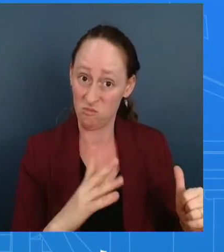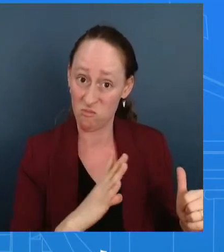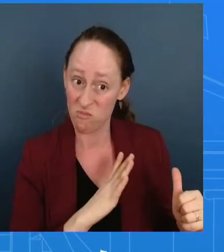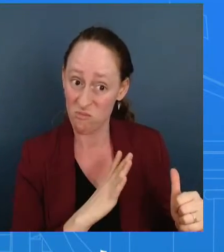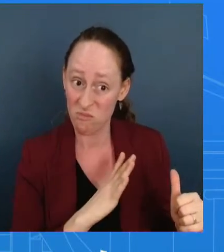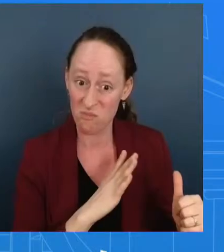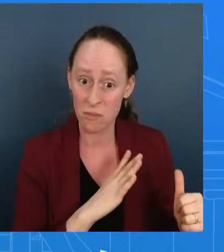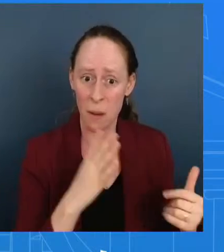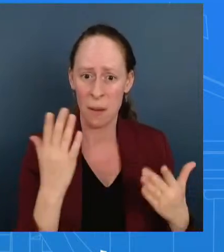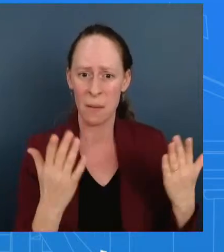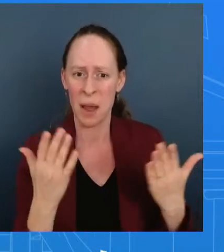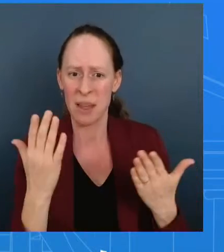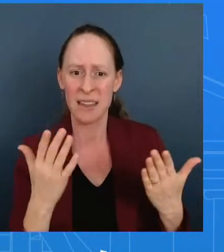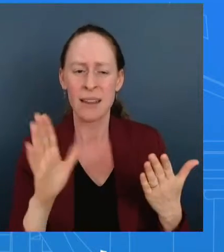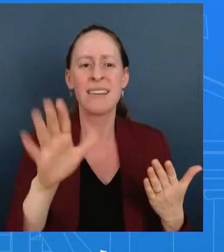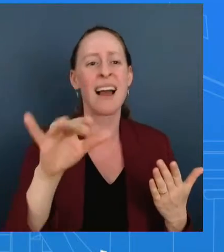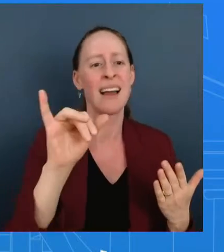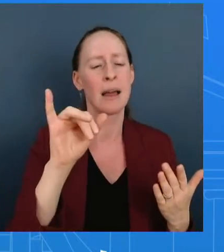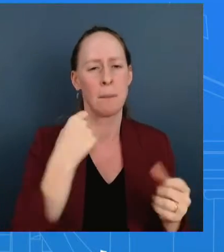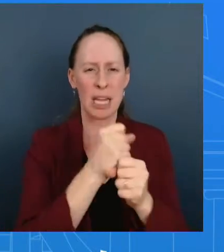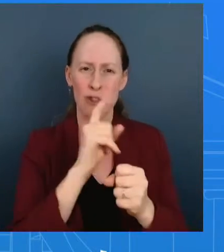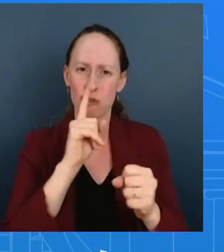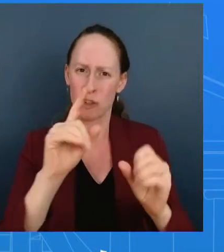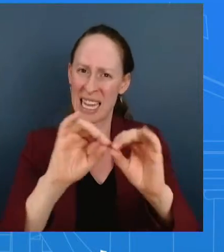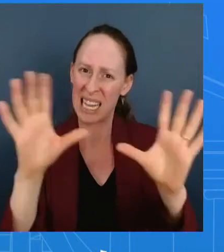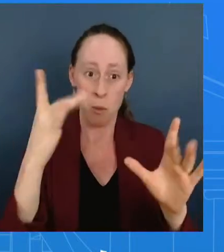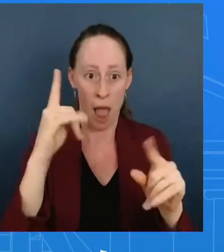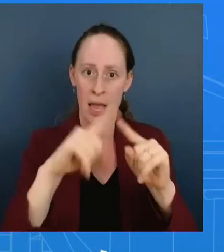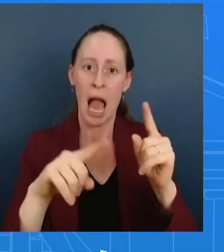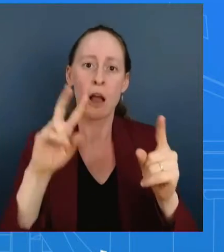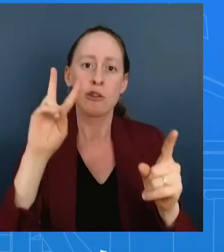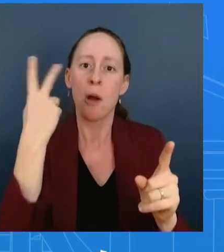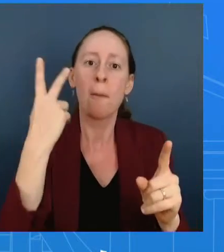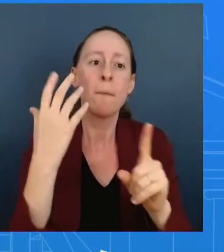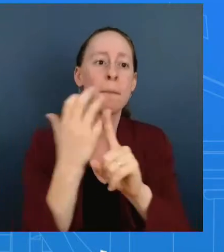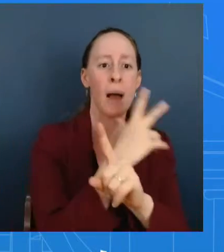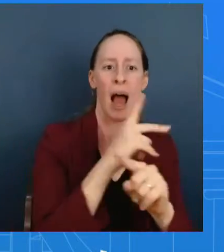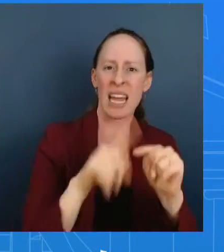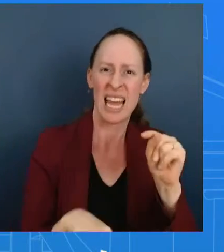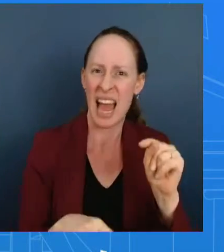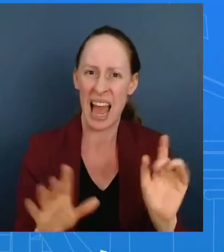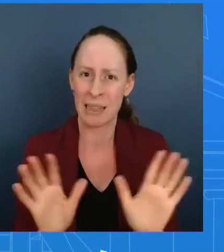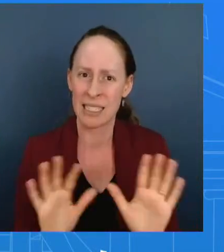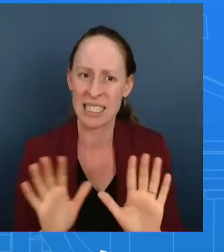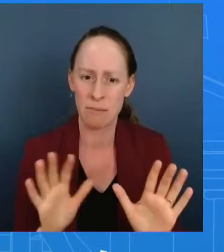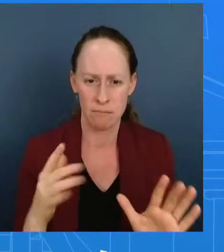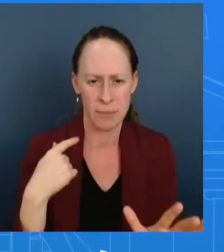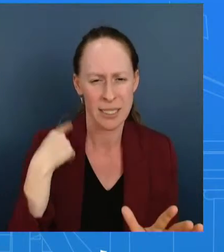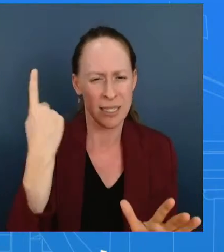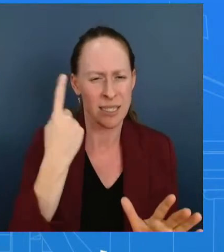or not, it doesn't really change the meaning very much of what you published in Vilnius.